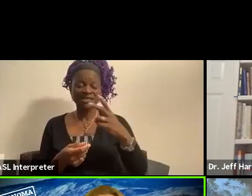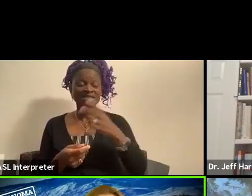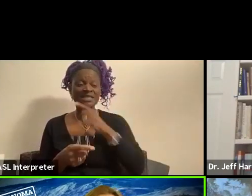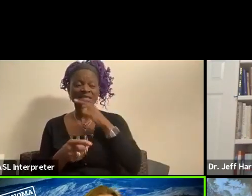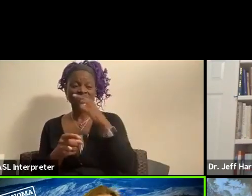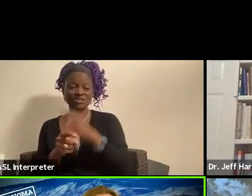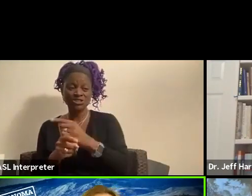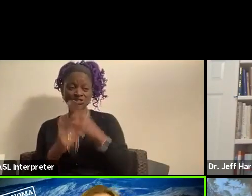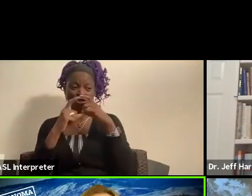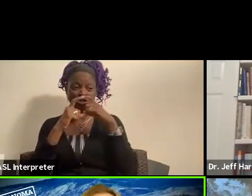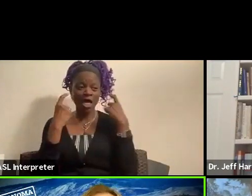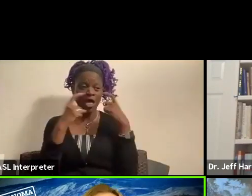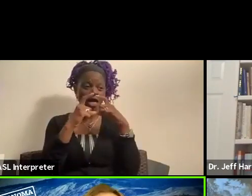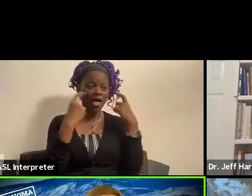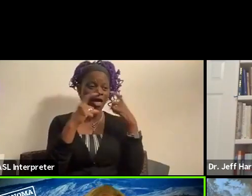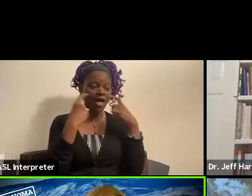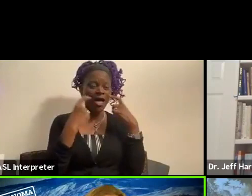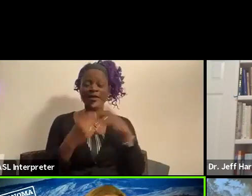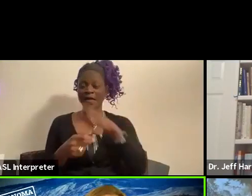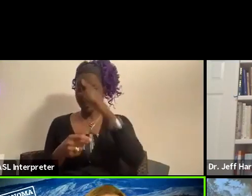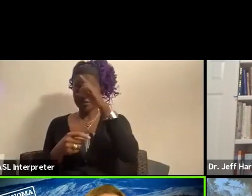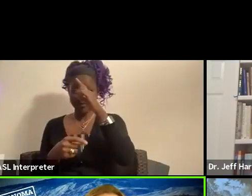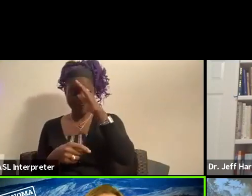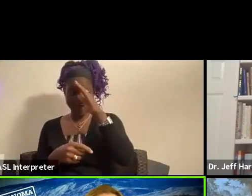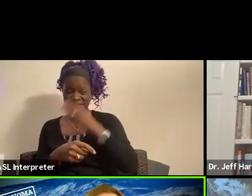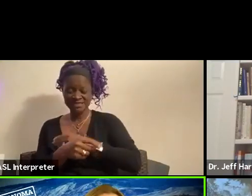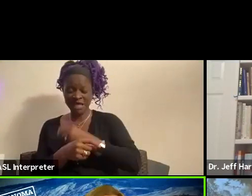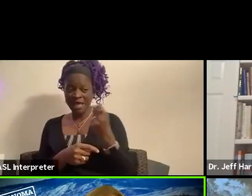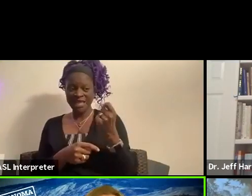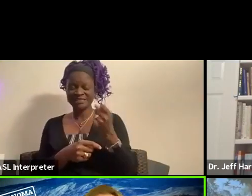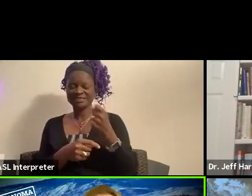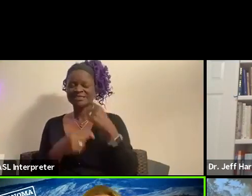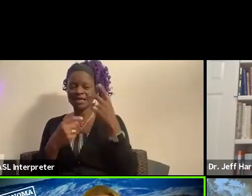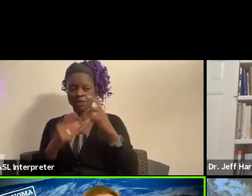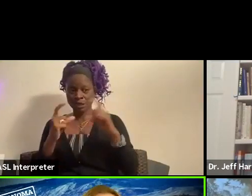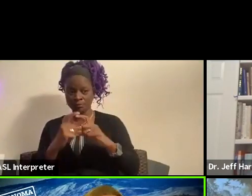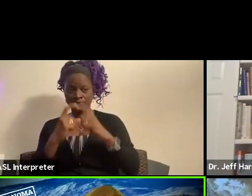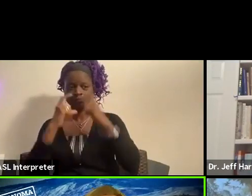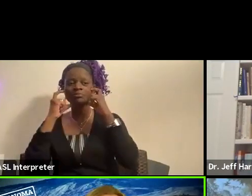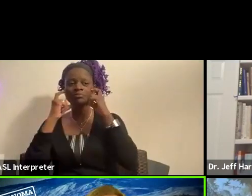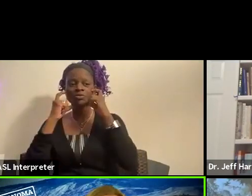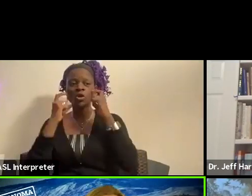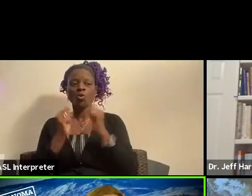you know, following up on the testing requirement for teachers or, as you said,